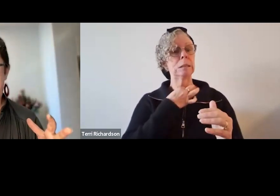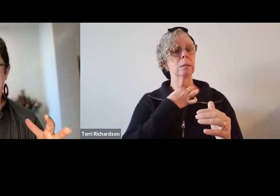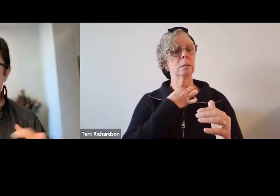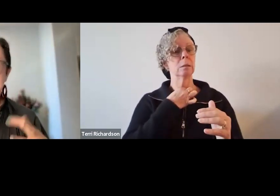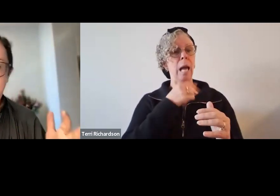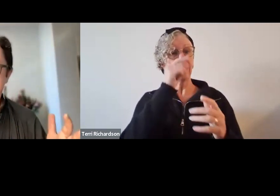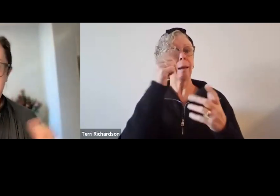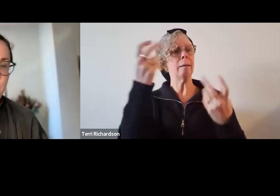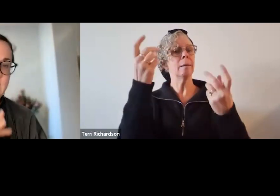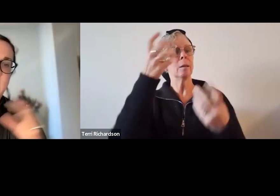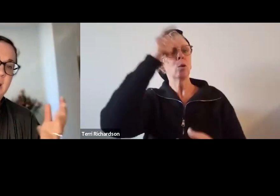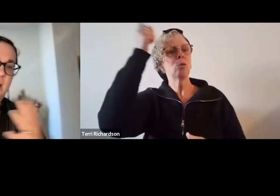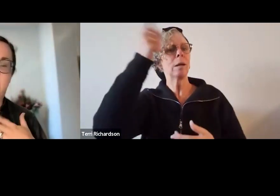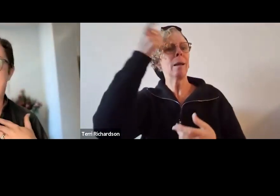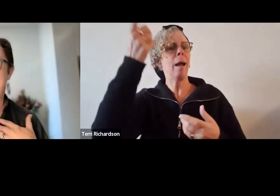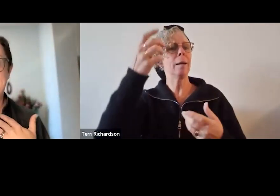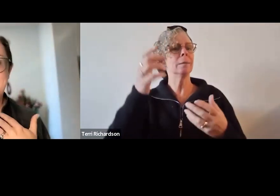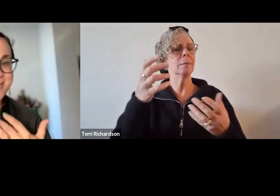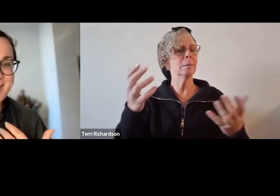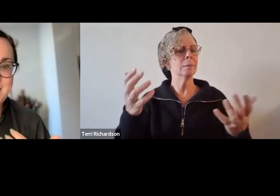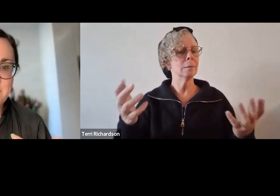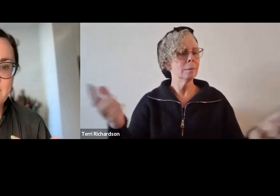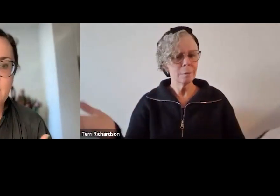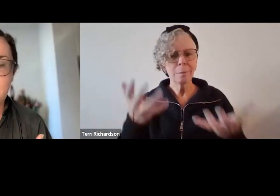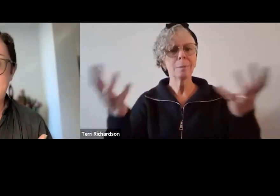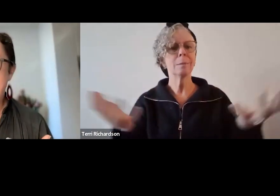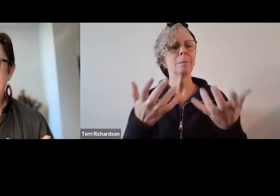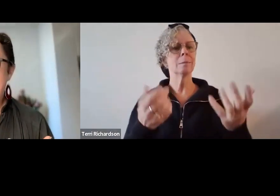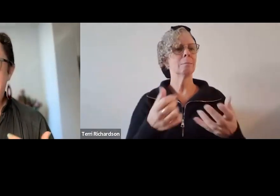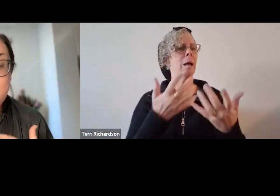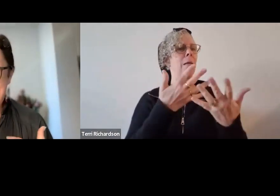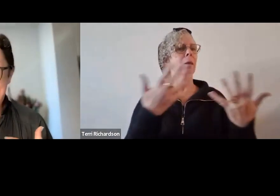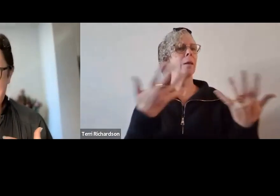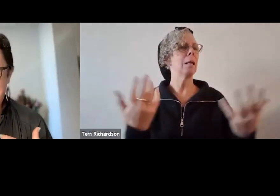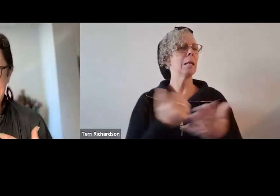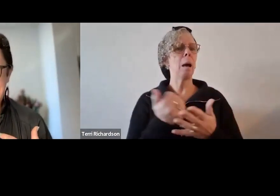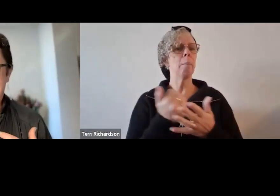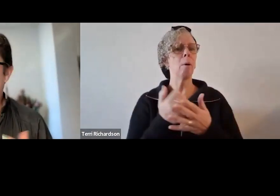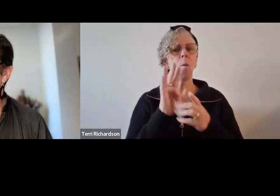than we've been taught in anything from the number of board members, we're required to have.